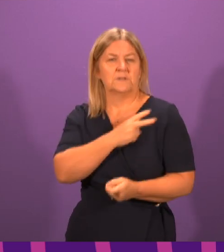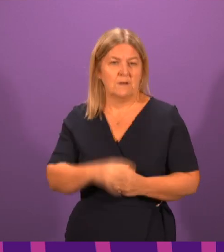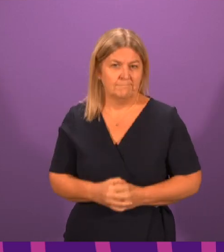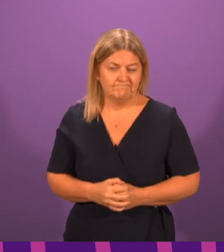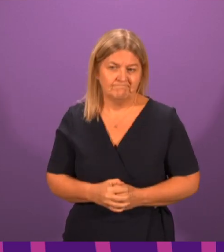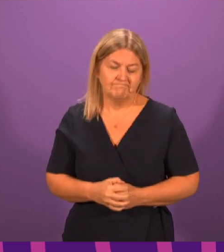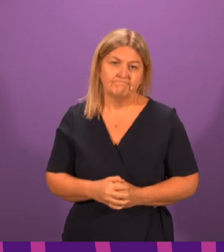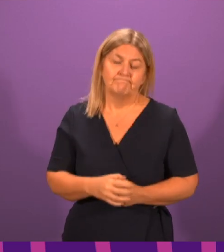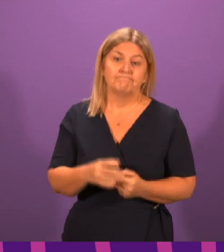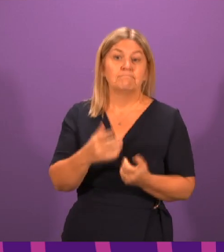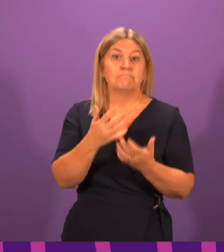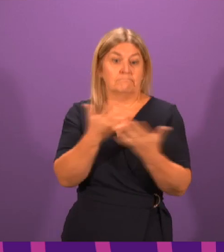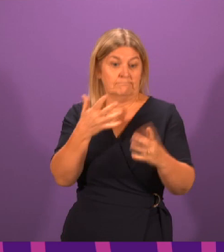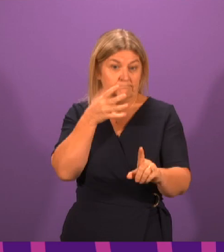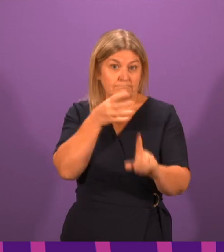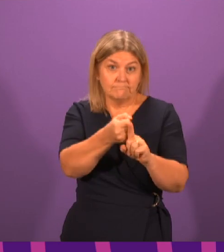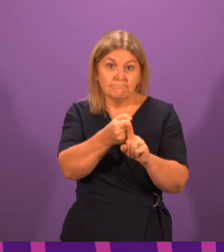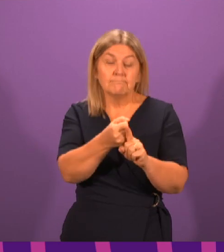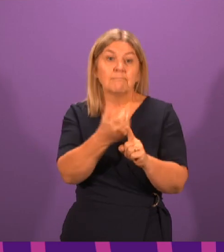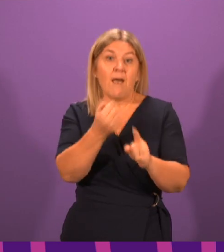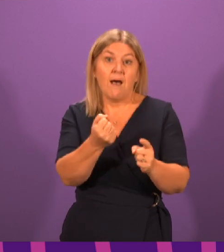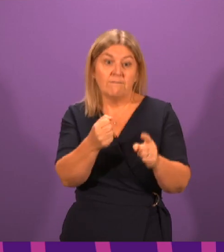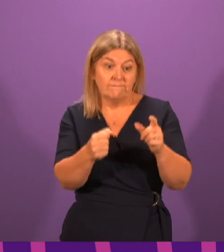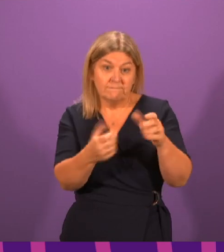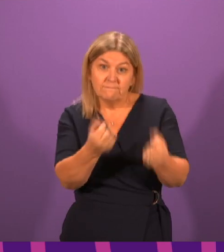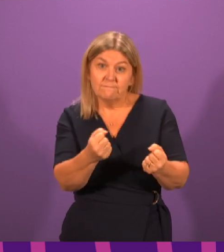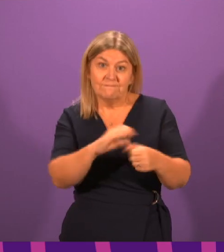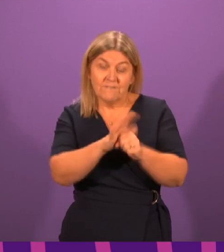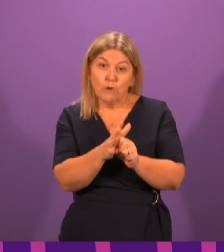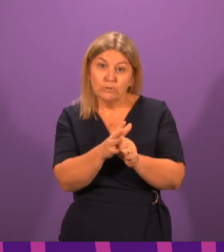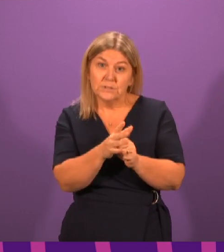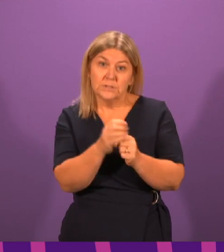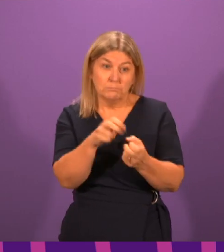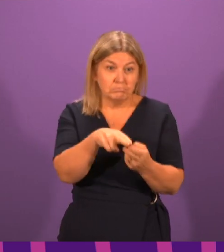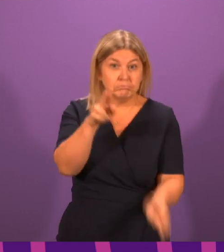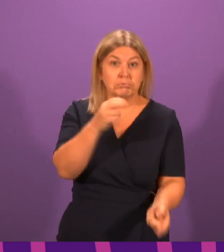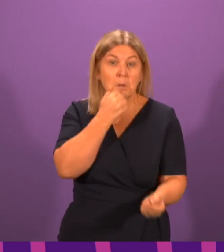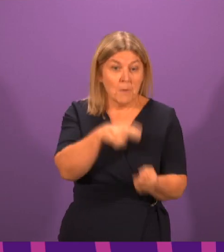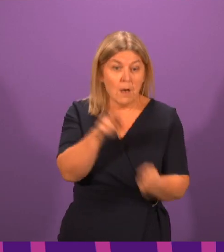The rise in positive tests for Covid-19 confirms not only that the pandemic is still with us